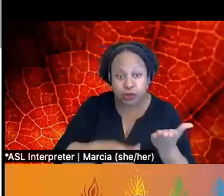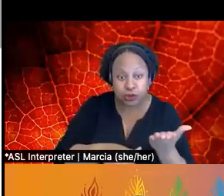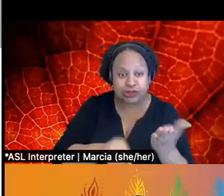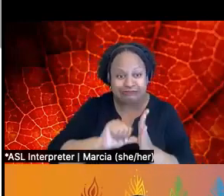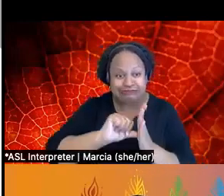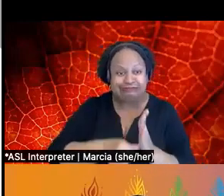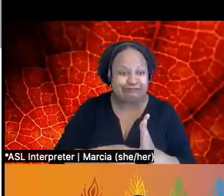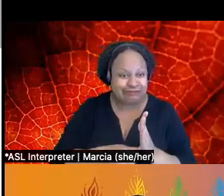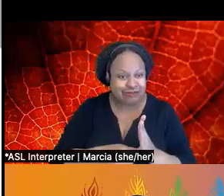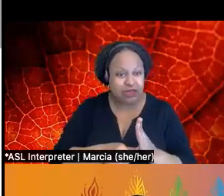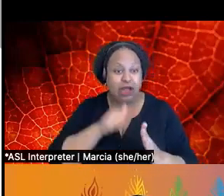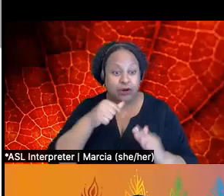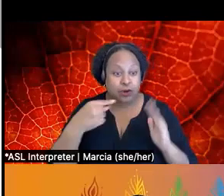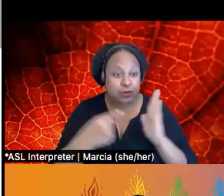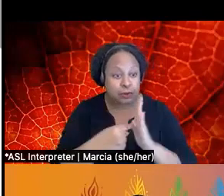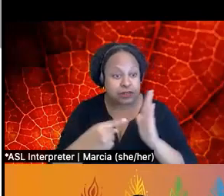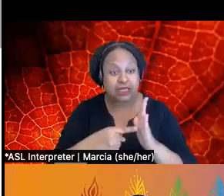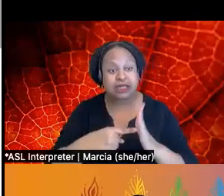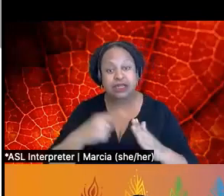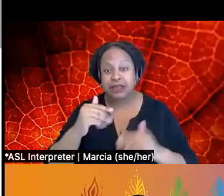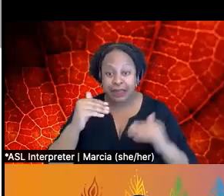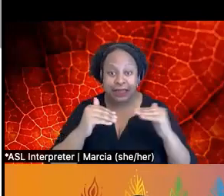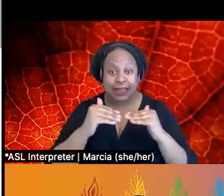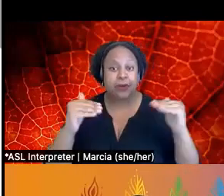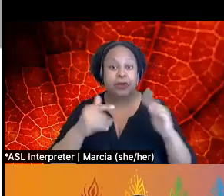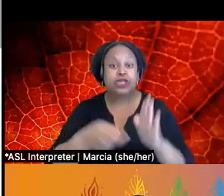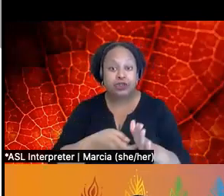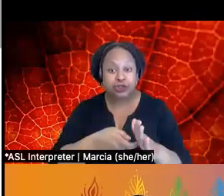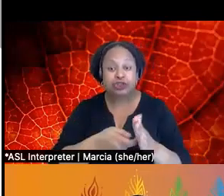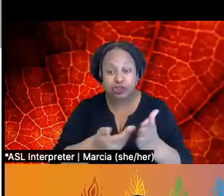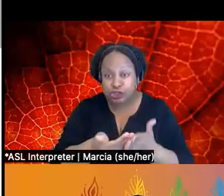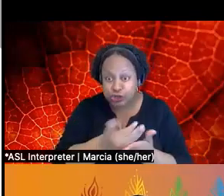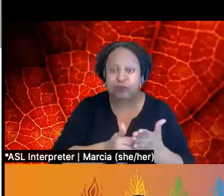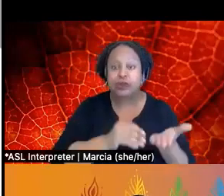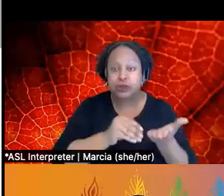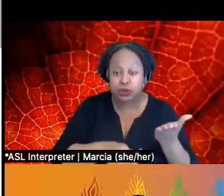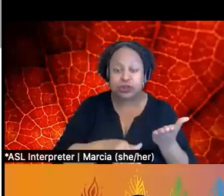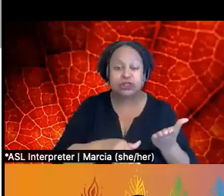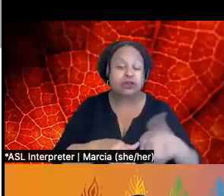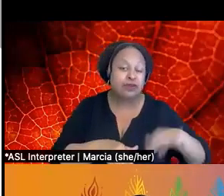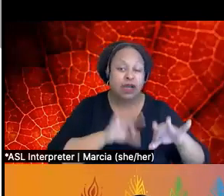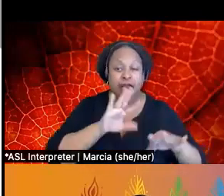deserving students in finding their purpose through the integration of curricular and